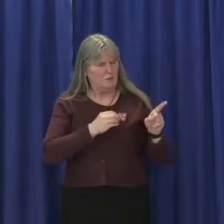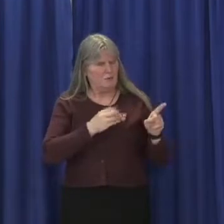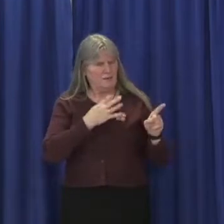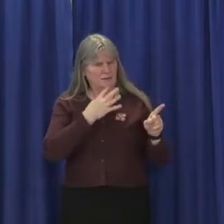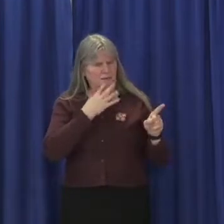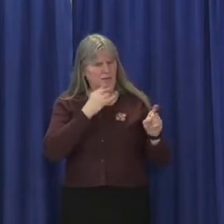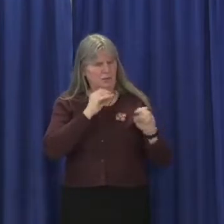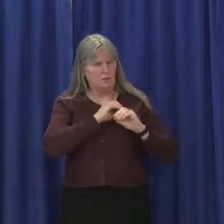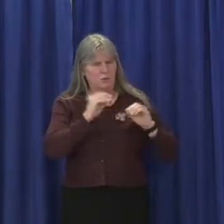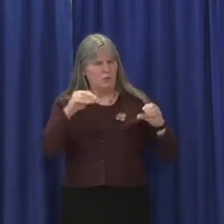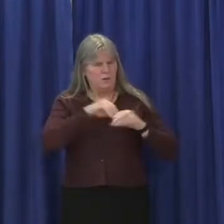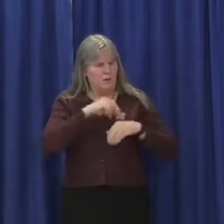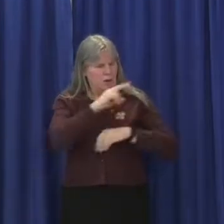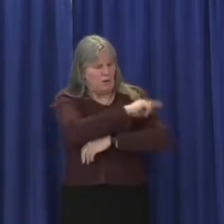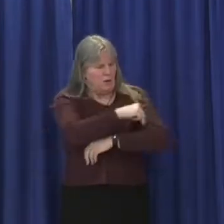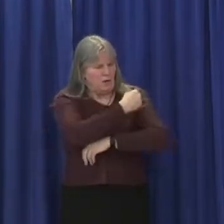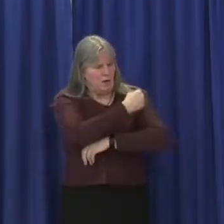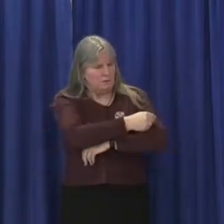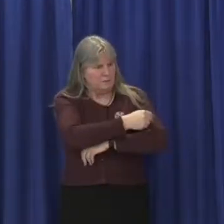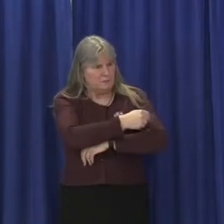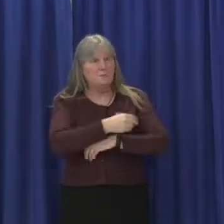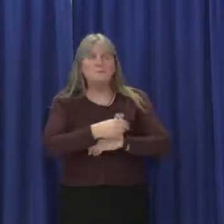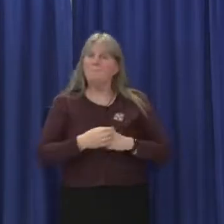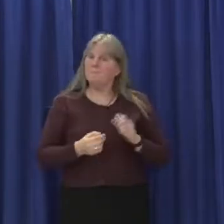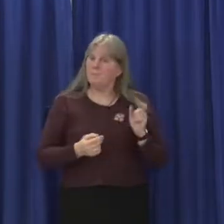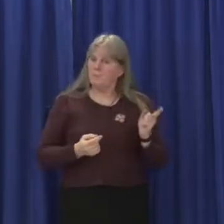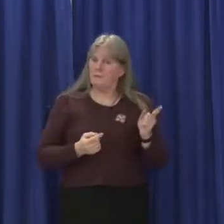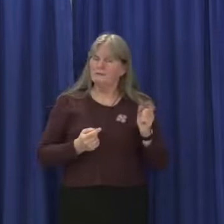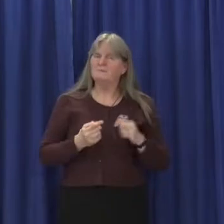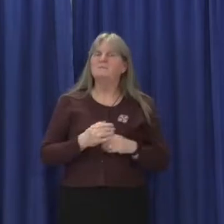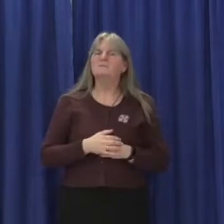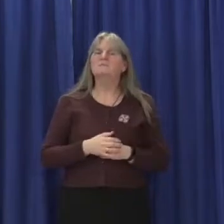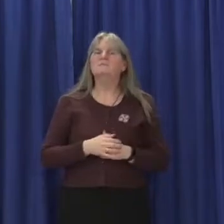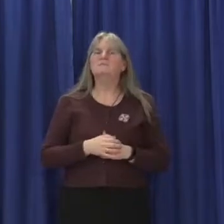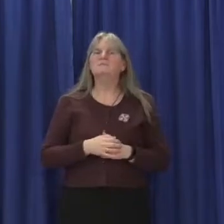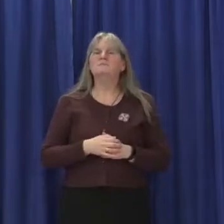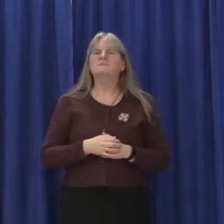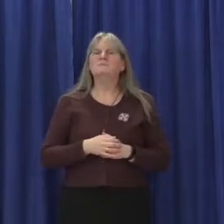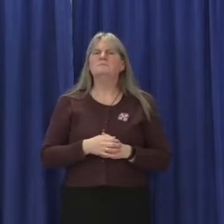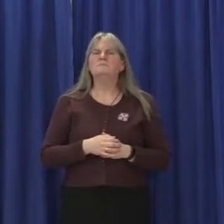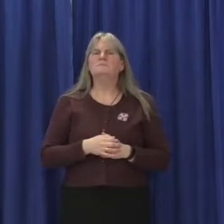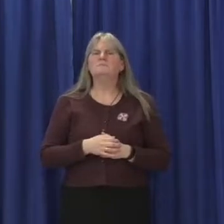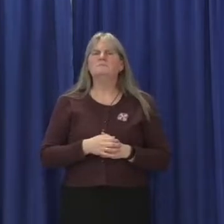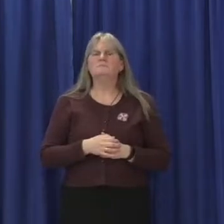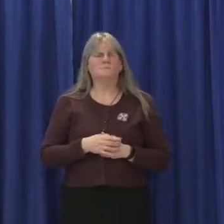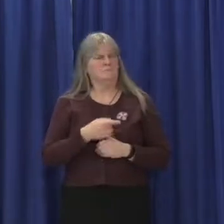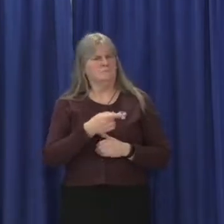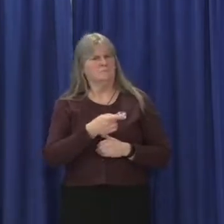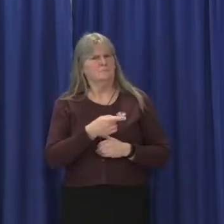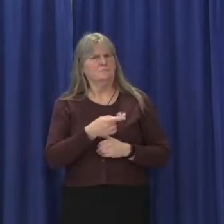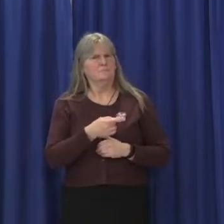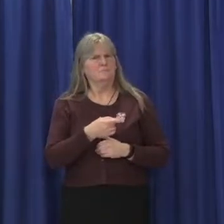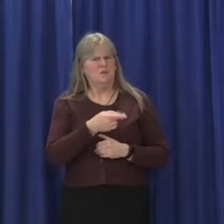hospitalized at the moment with COVID or omicron. That kind of belies your statements you've been making